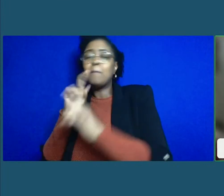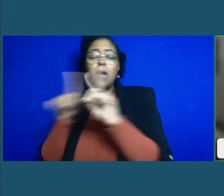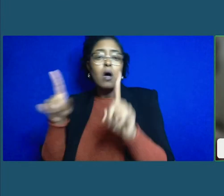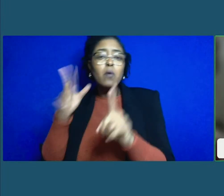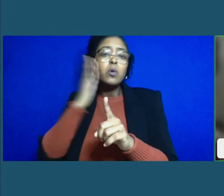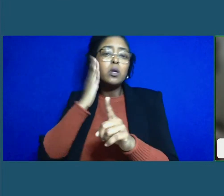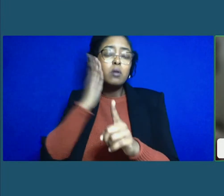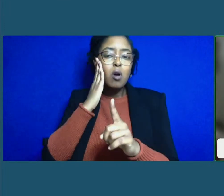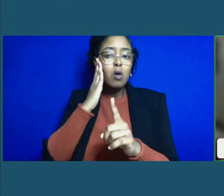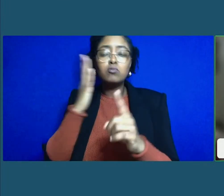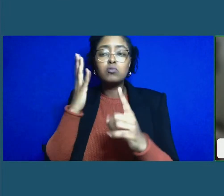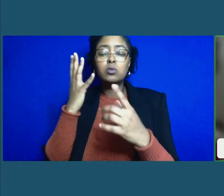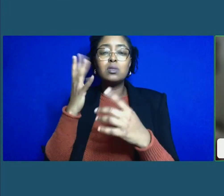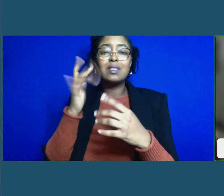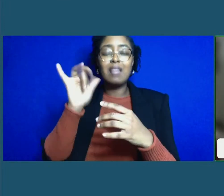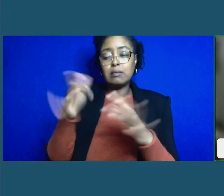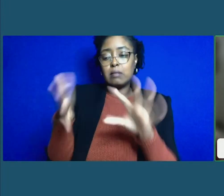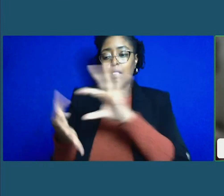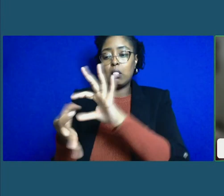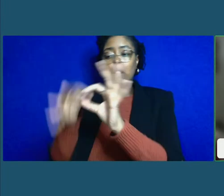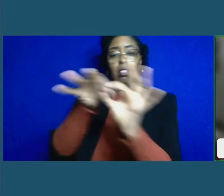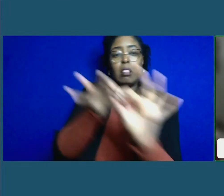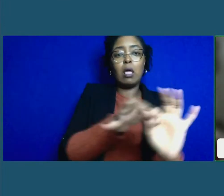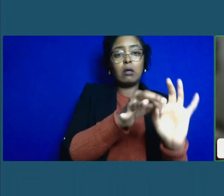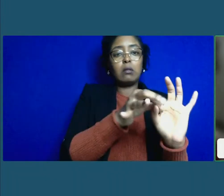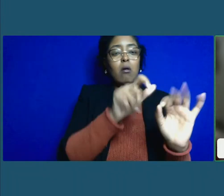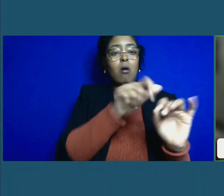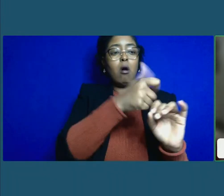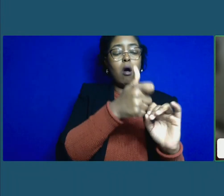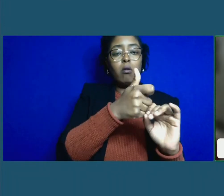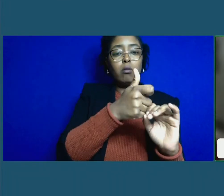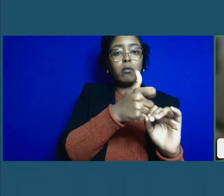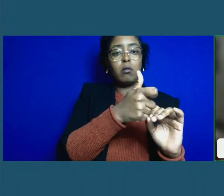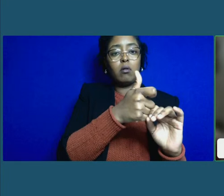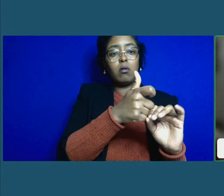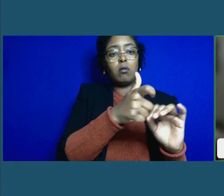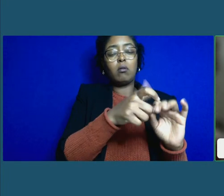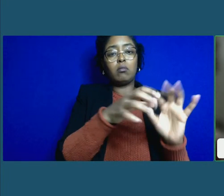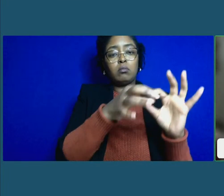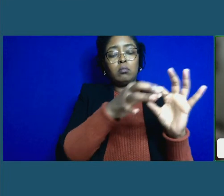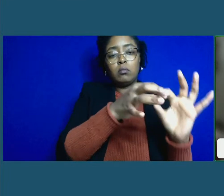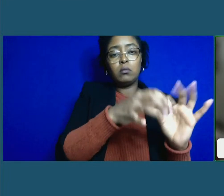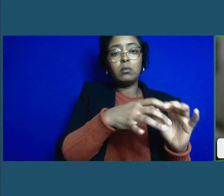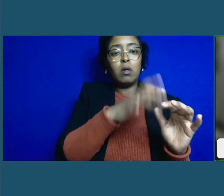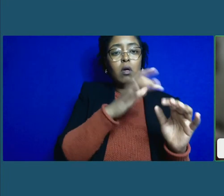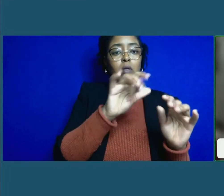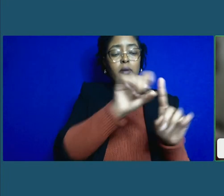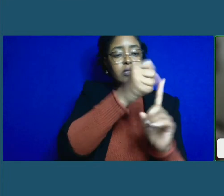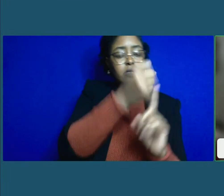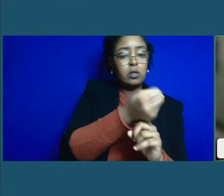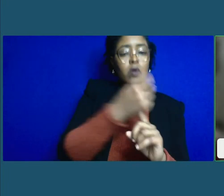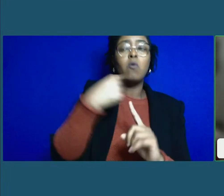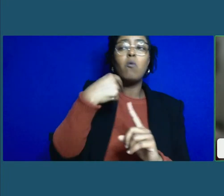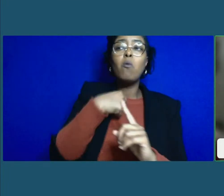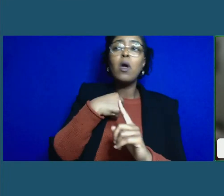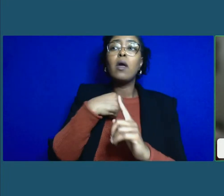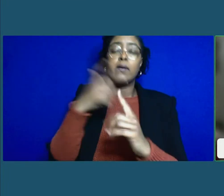broader system. Systemic problems, But we know that these are in its in its strict, inextricably linked, and we've